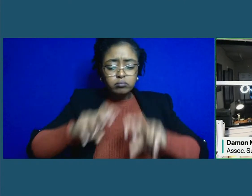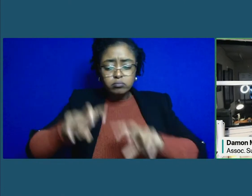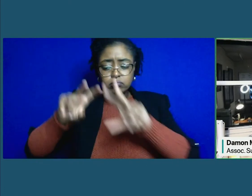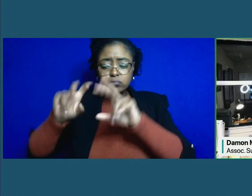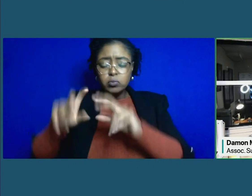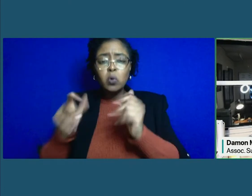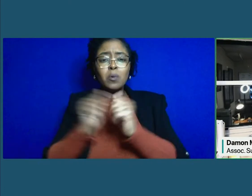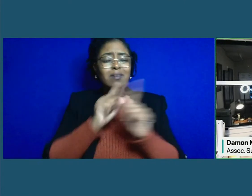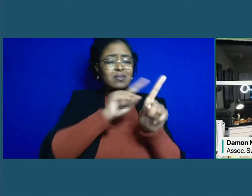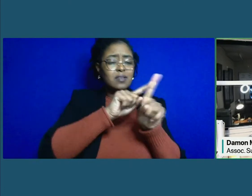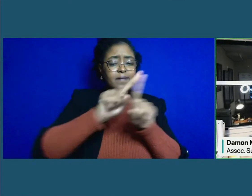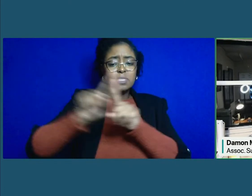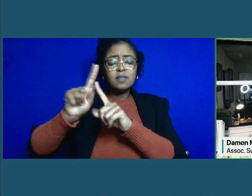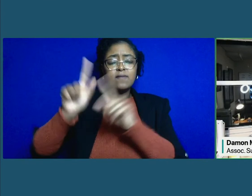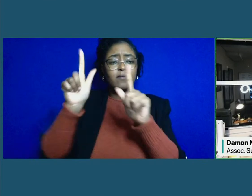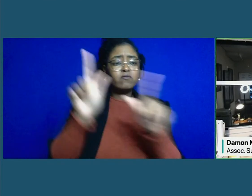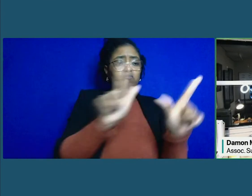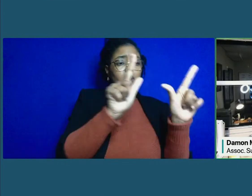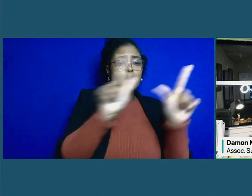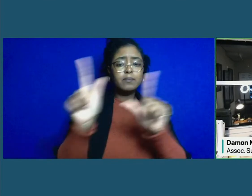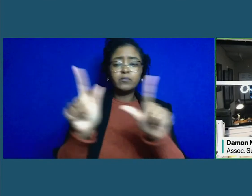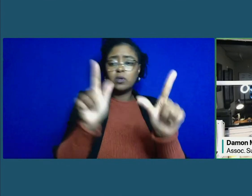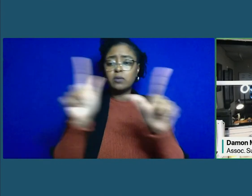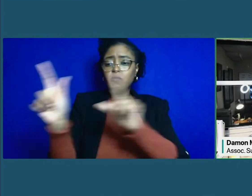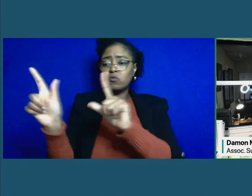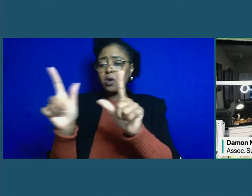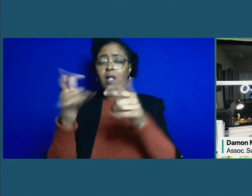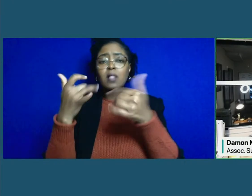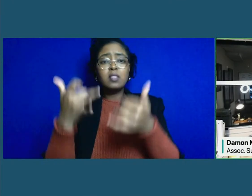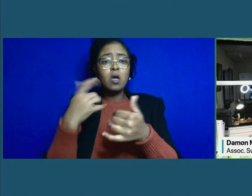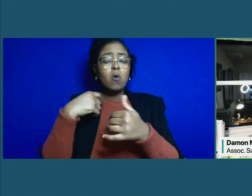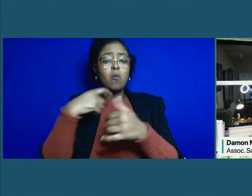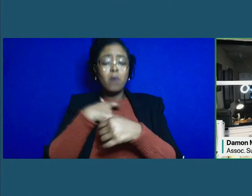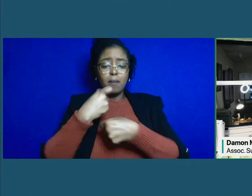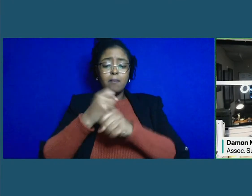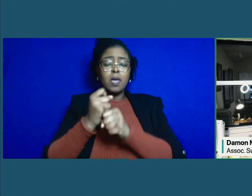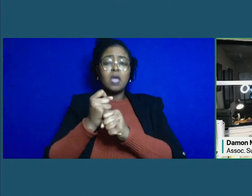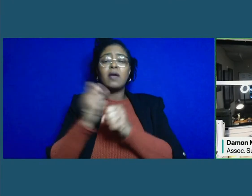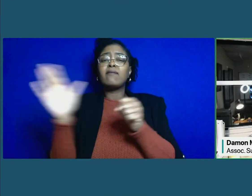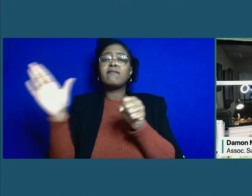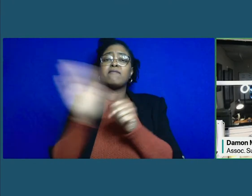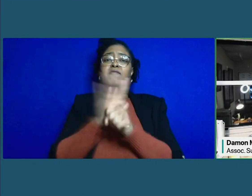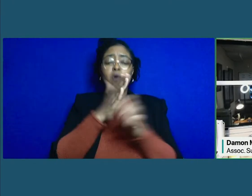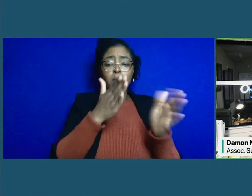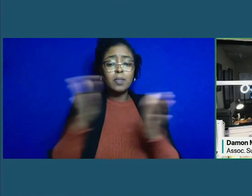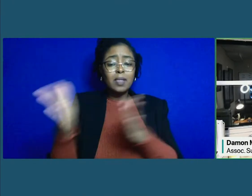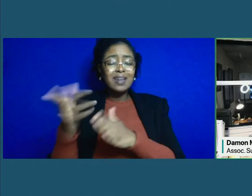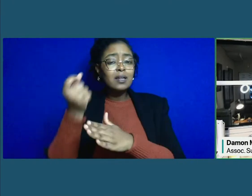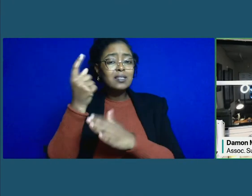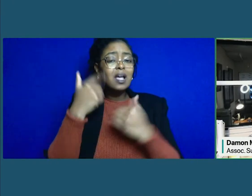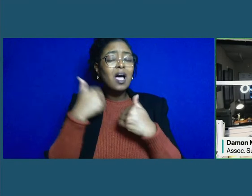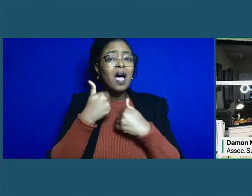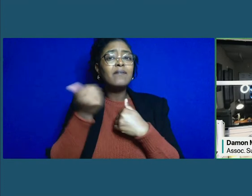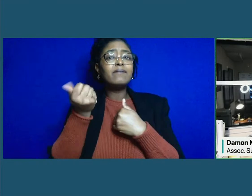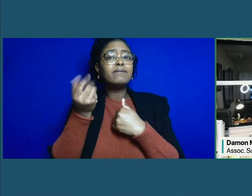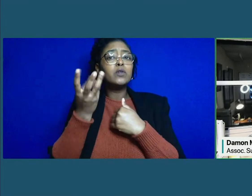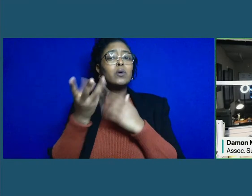been looking at these, uh, these areas with through a variety of lenses. So we're putting together really kind of a